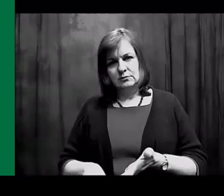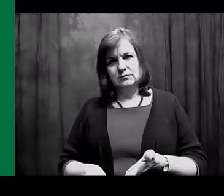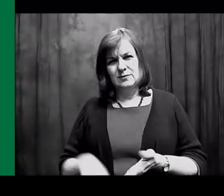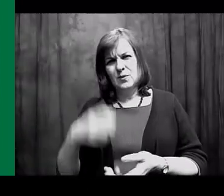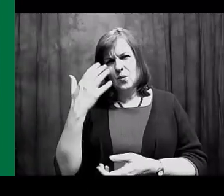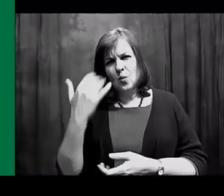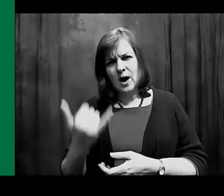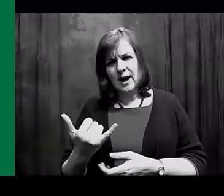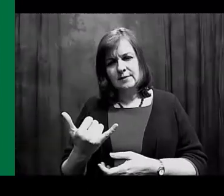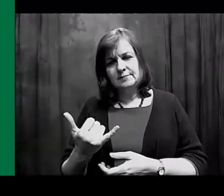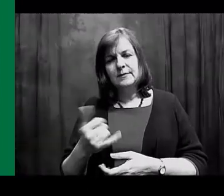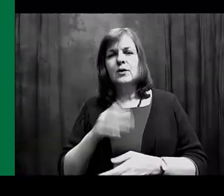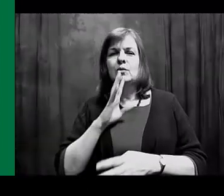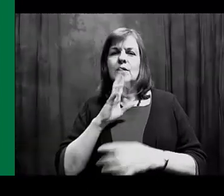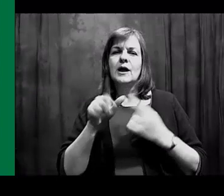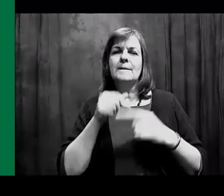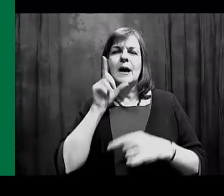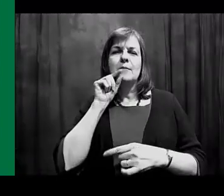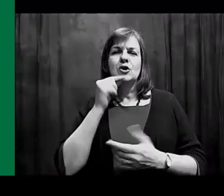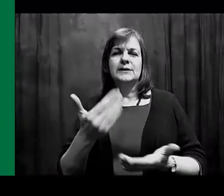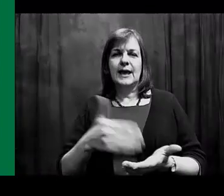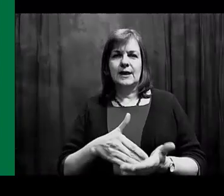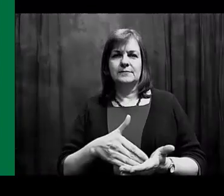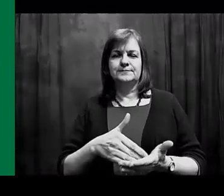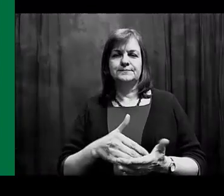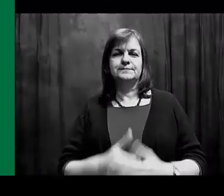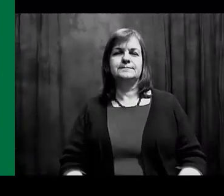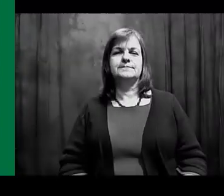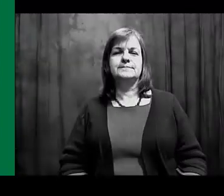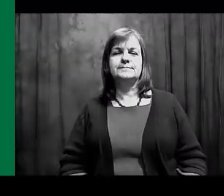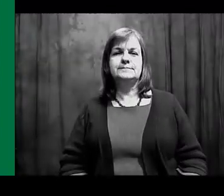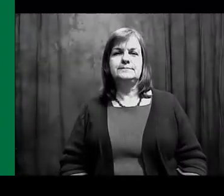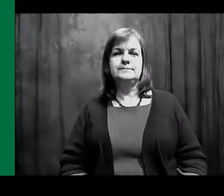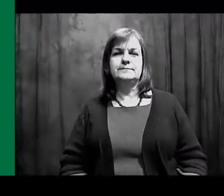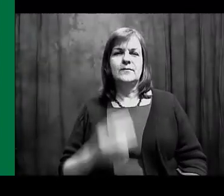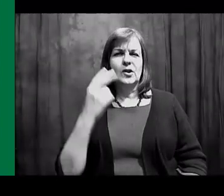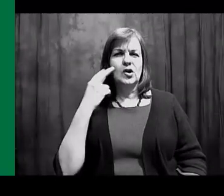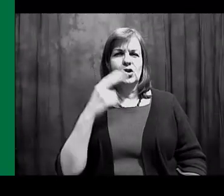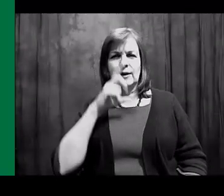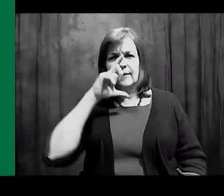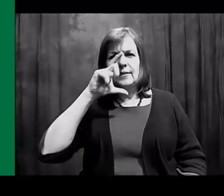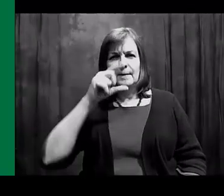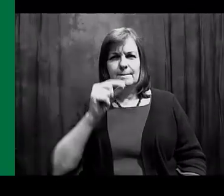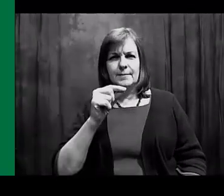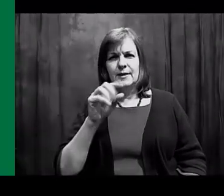well let's go back to birds for just a second and look at beak size